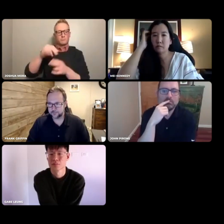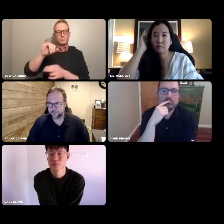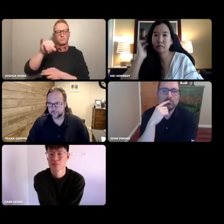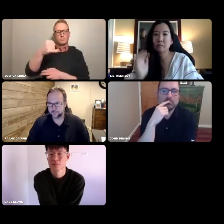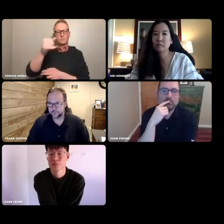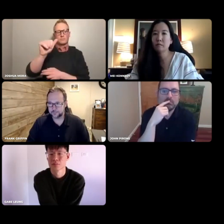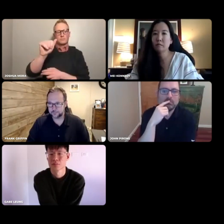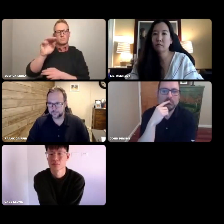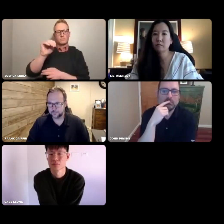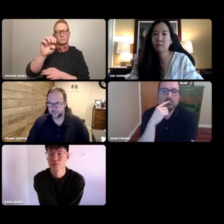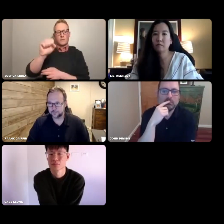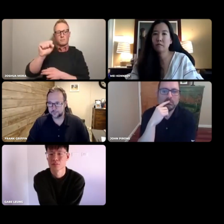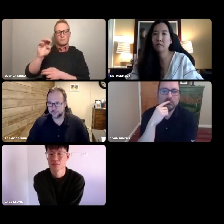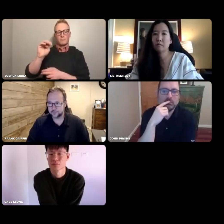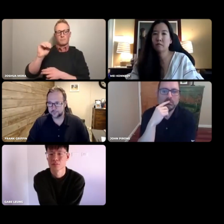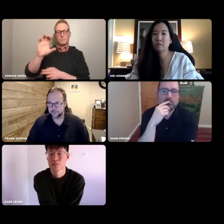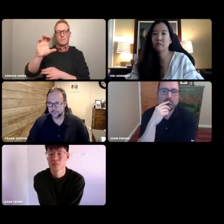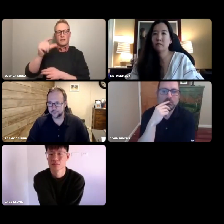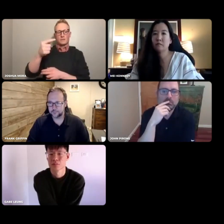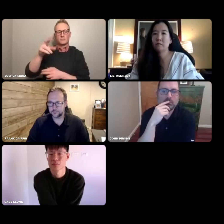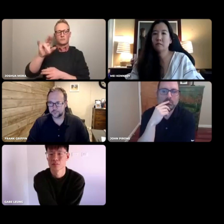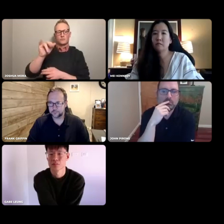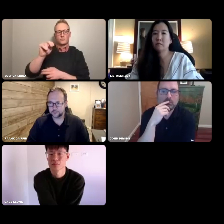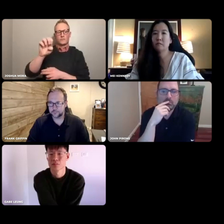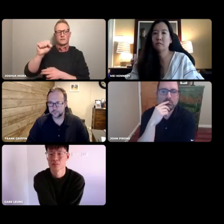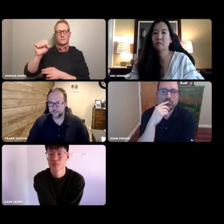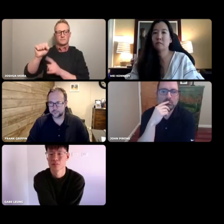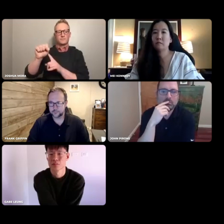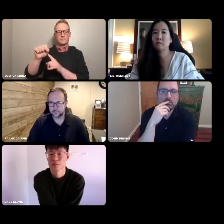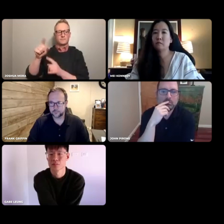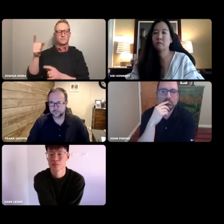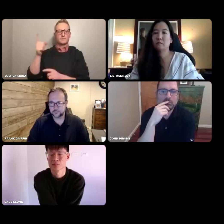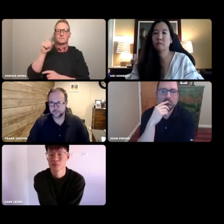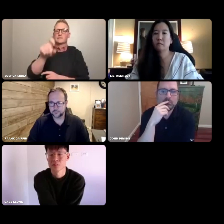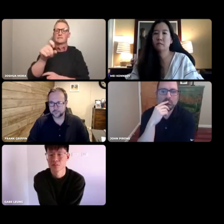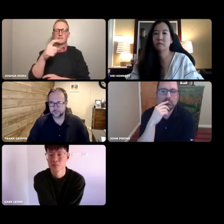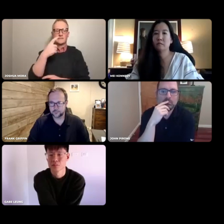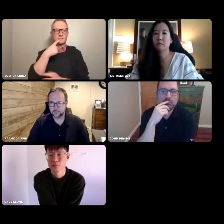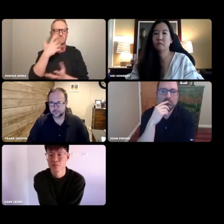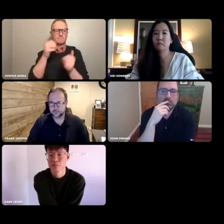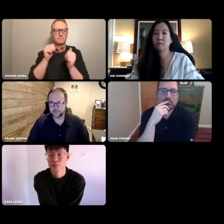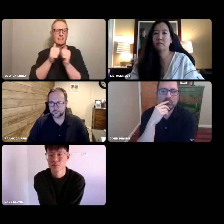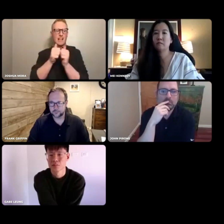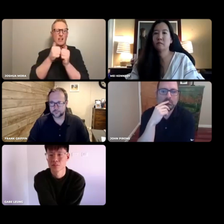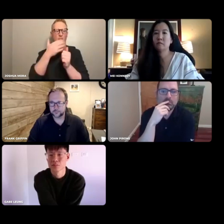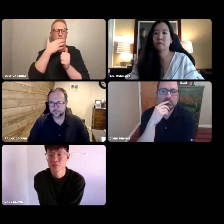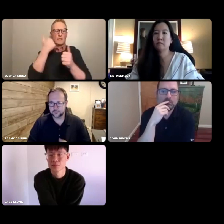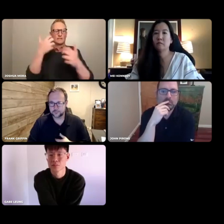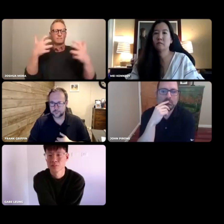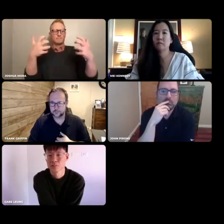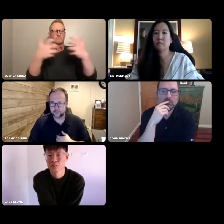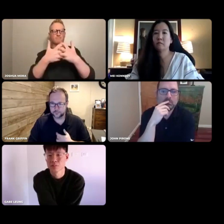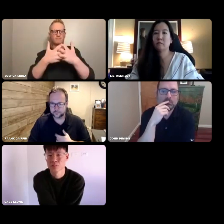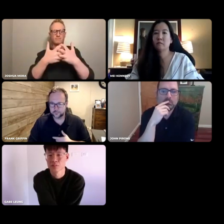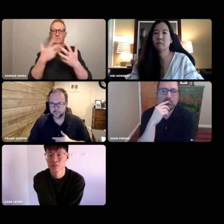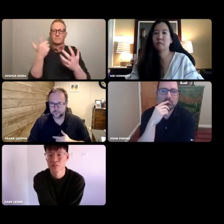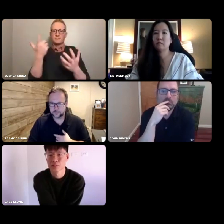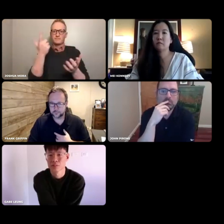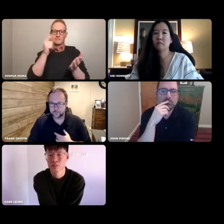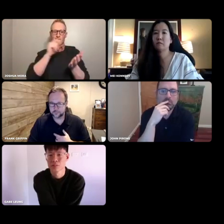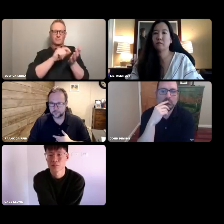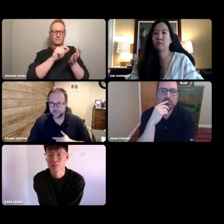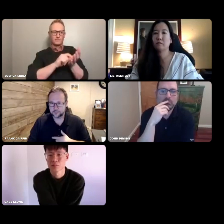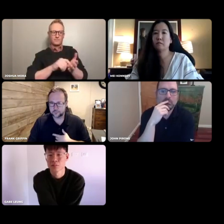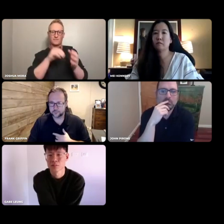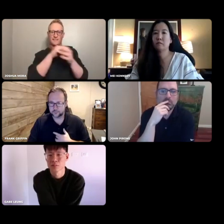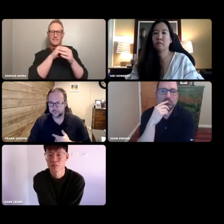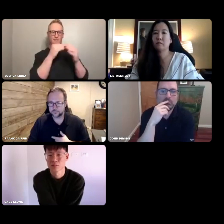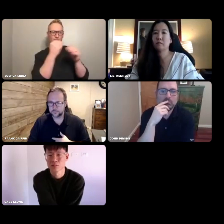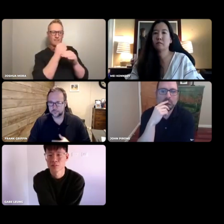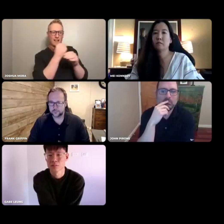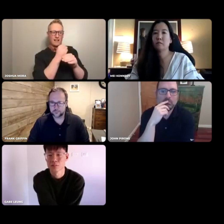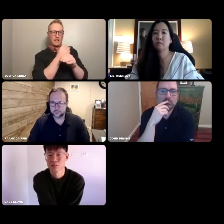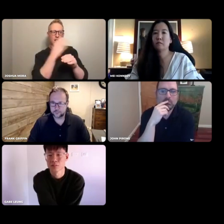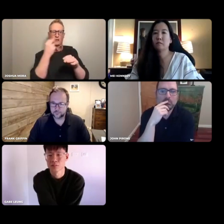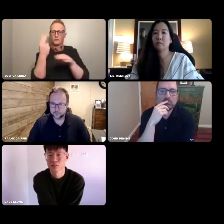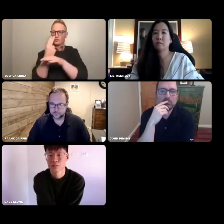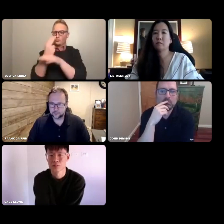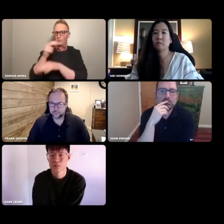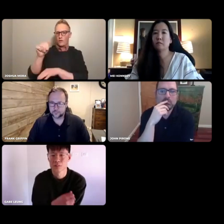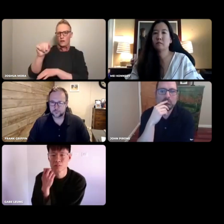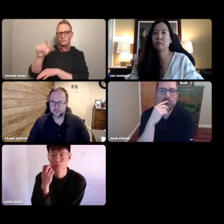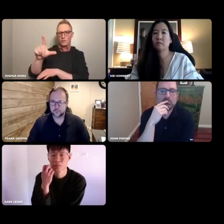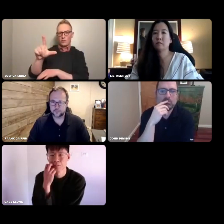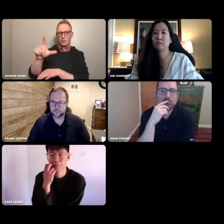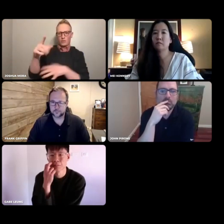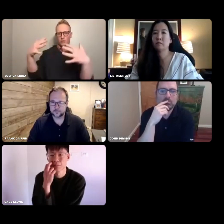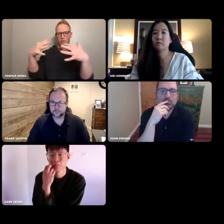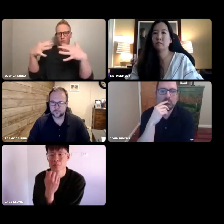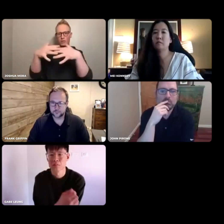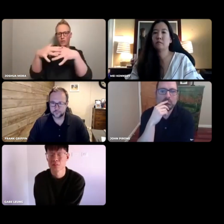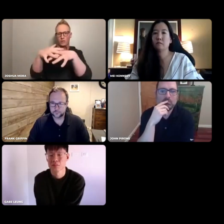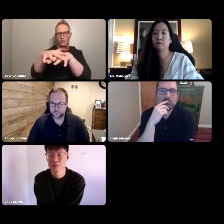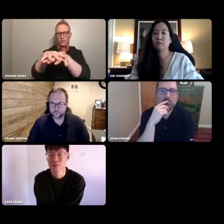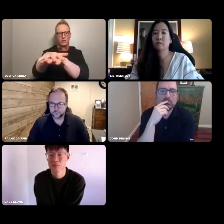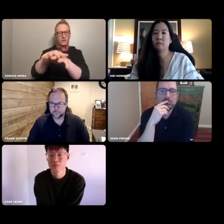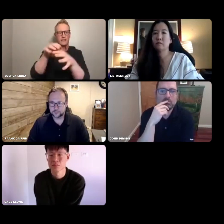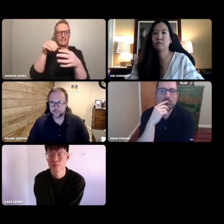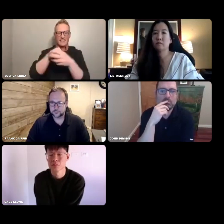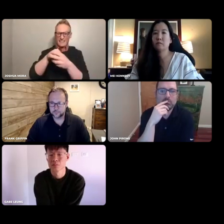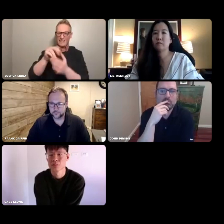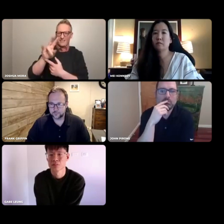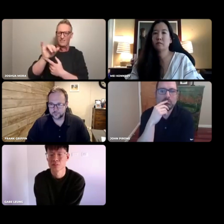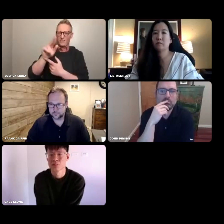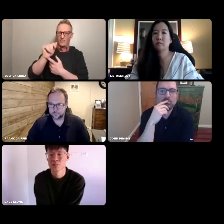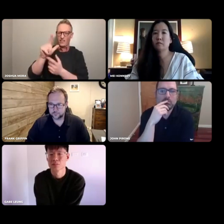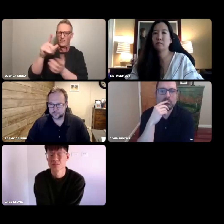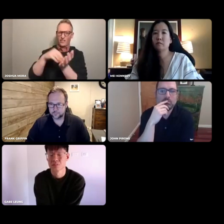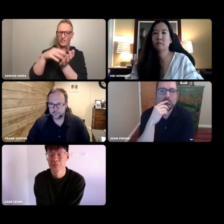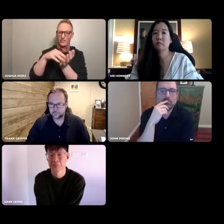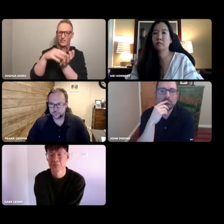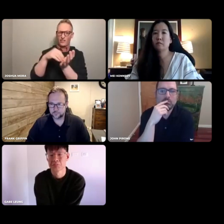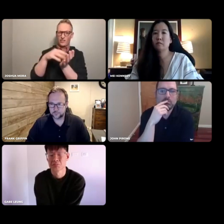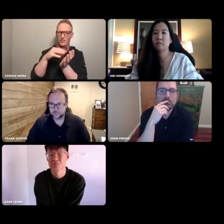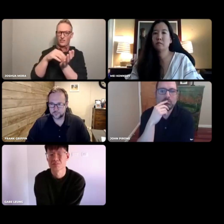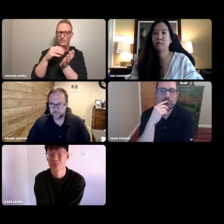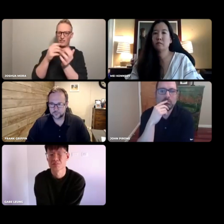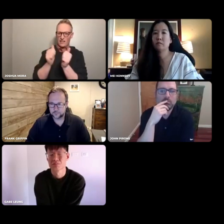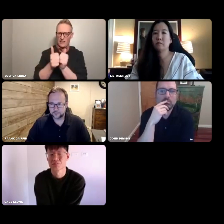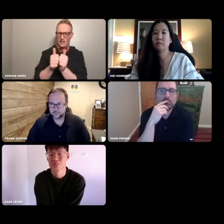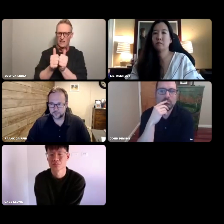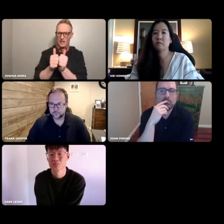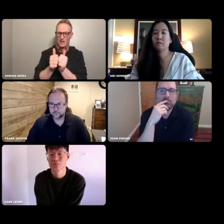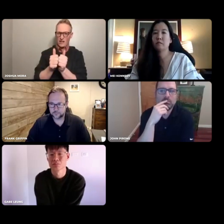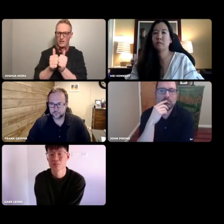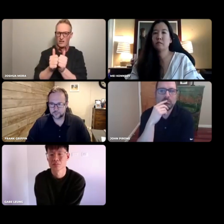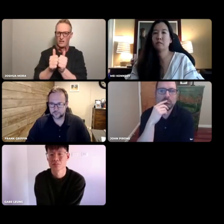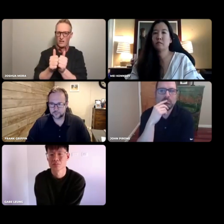It's coming in from James: How can we best fit concepts like math and ASL into the virtual